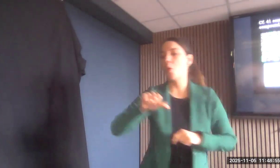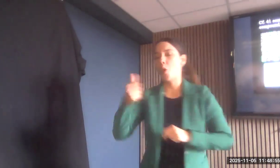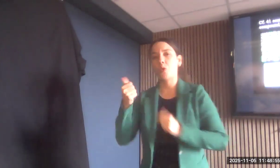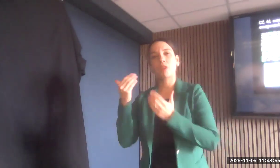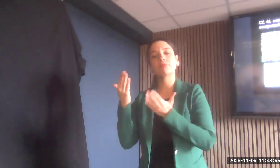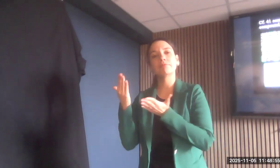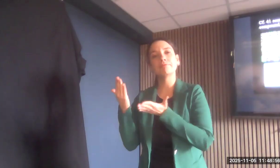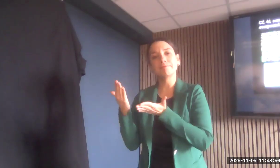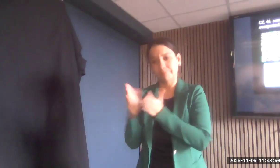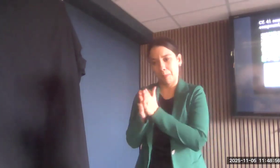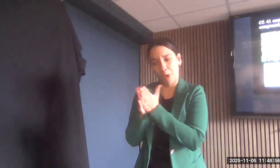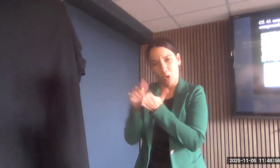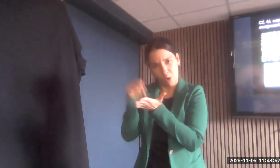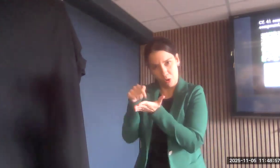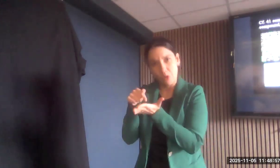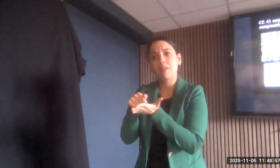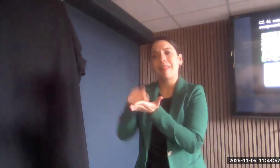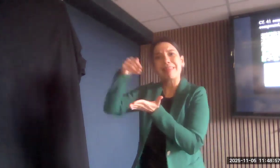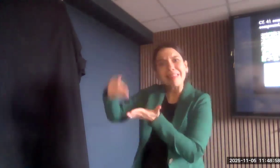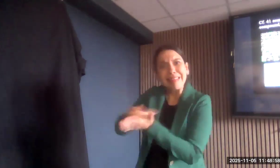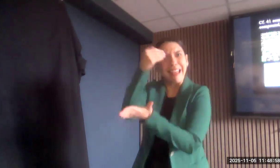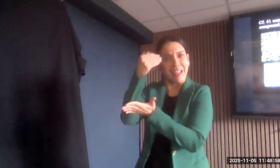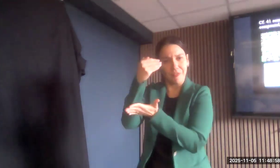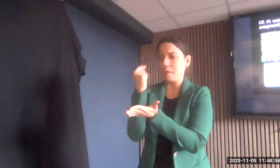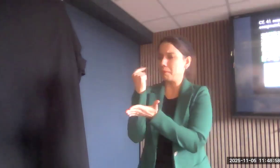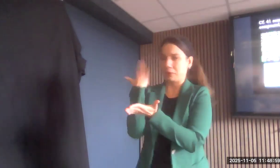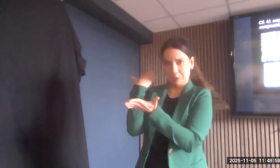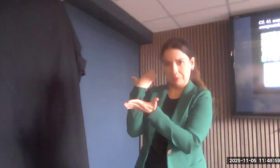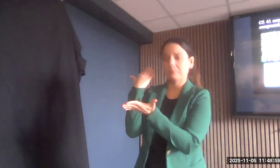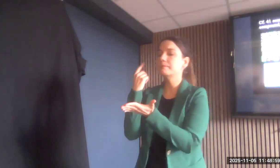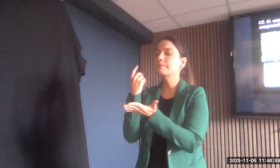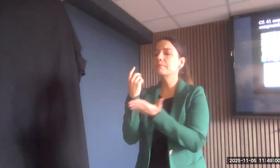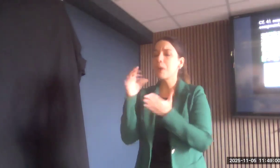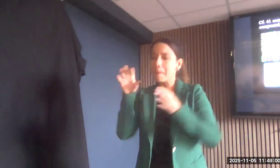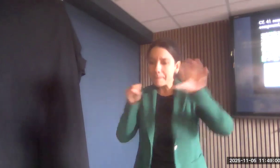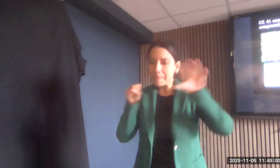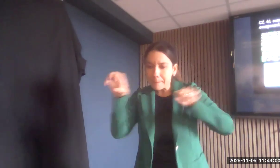So, there was a comparison between the work, so that one of the things that was looked at.